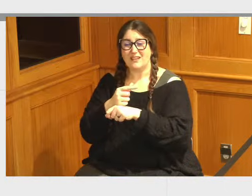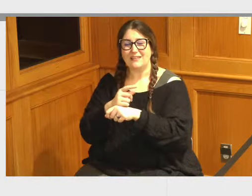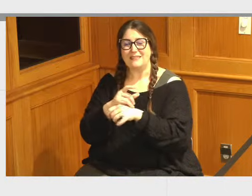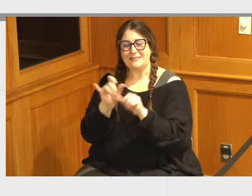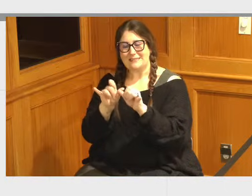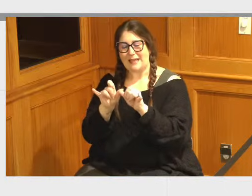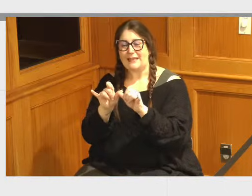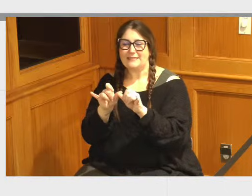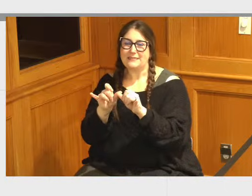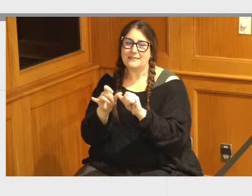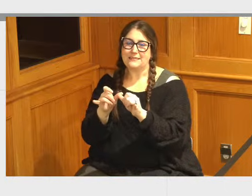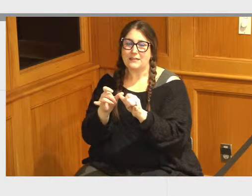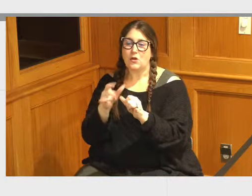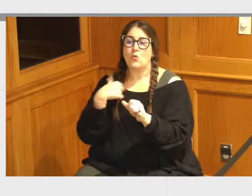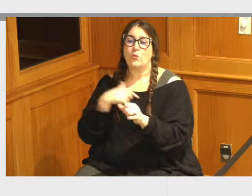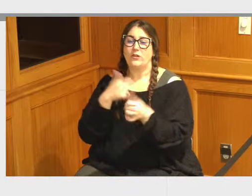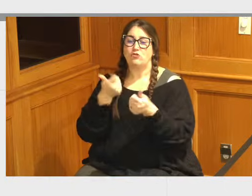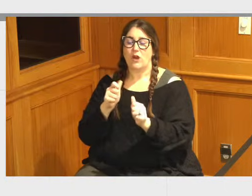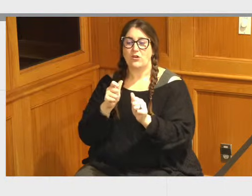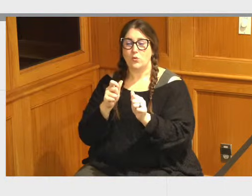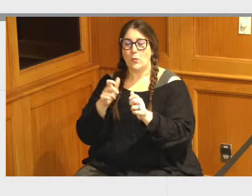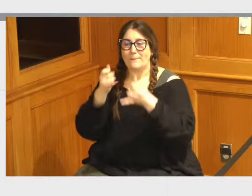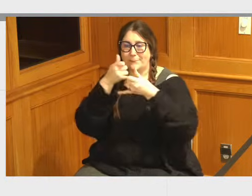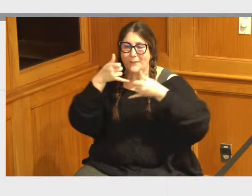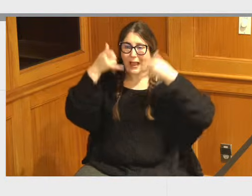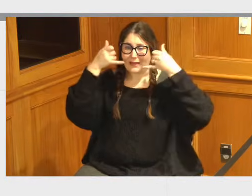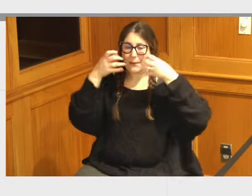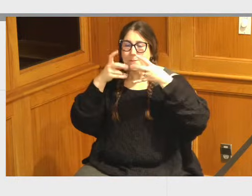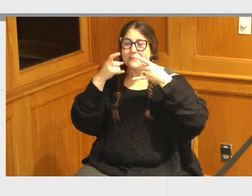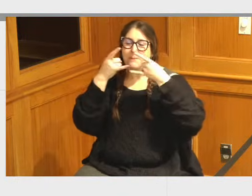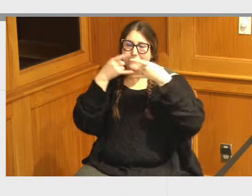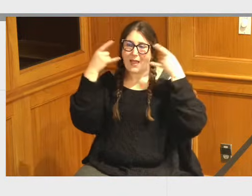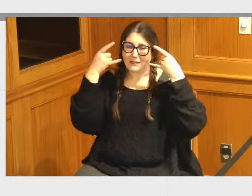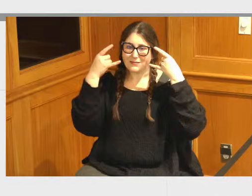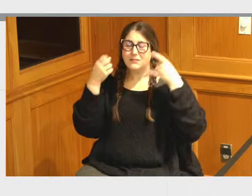individuals so that we don't give away identity. So it's tracked on the state level. Also because